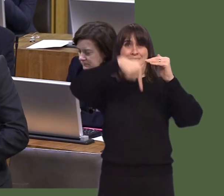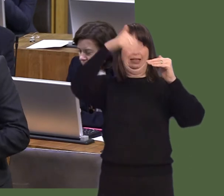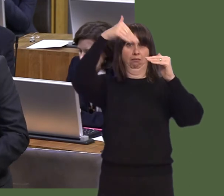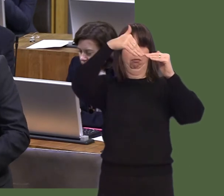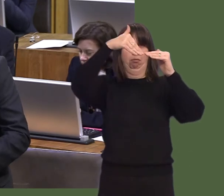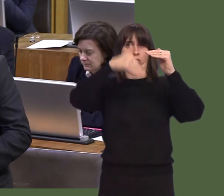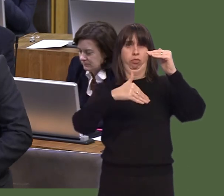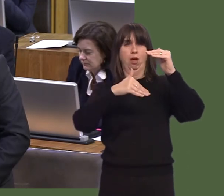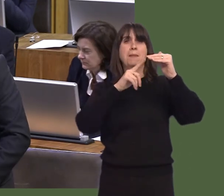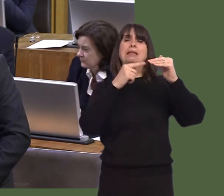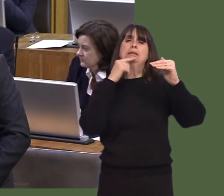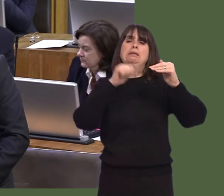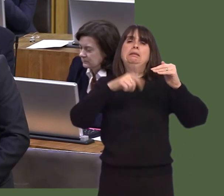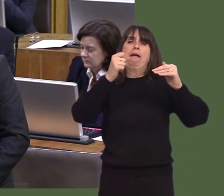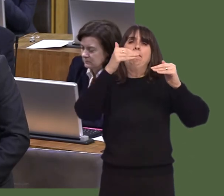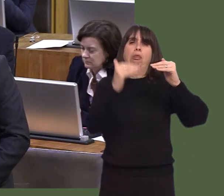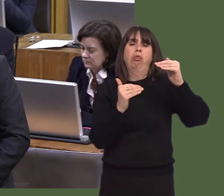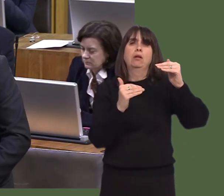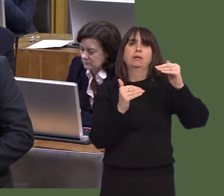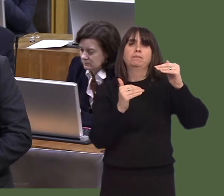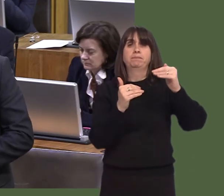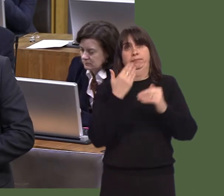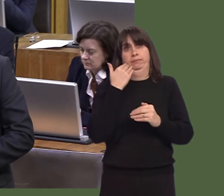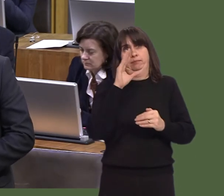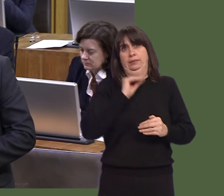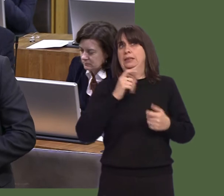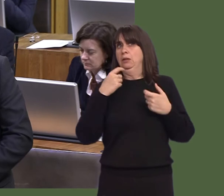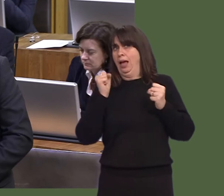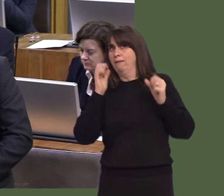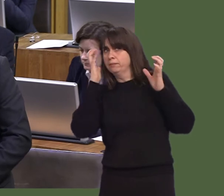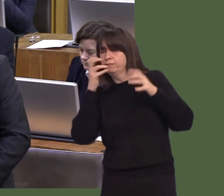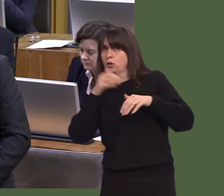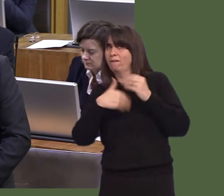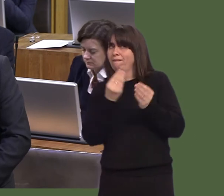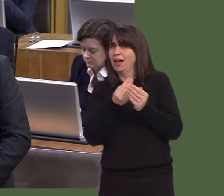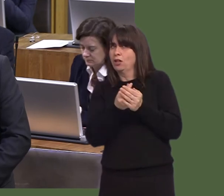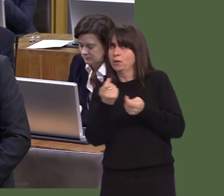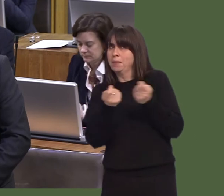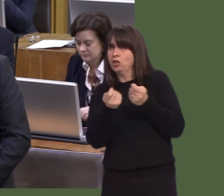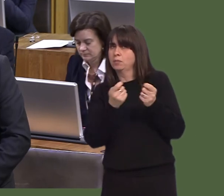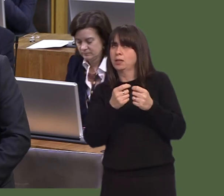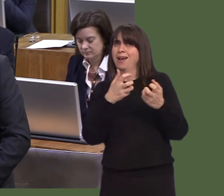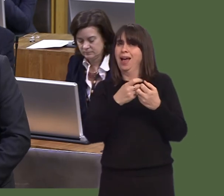and poor performance in supervision and monitoring. There has been no improvement in probation outcomes since privatisation began.